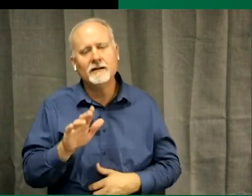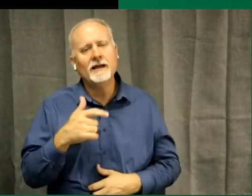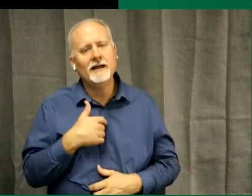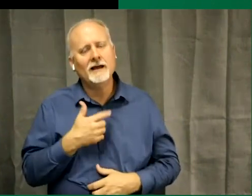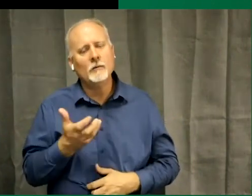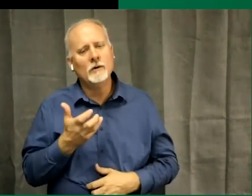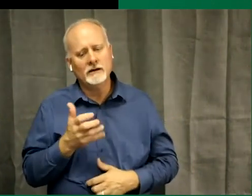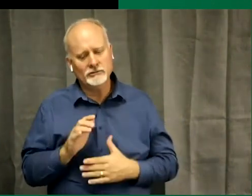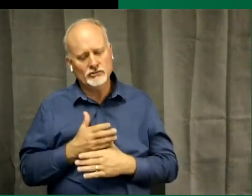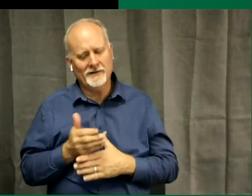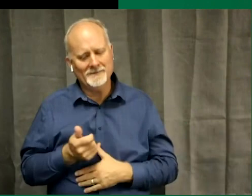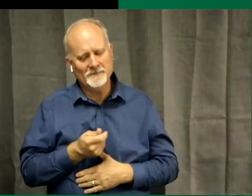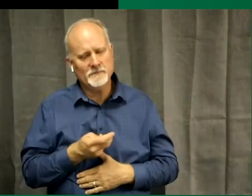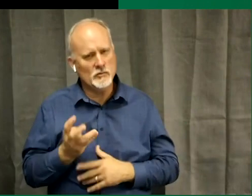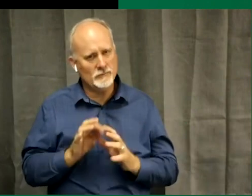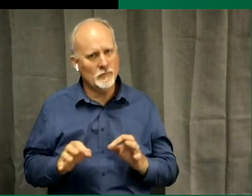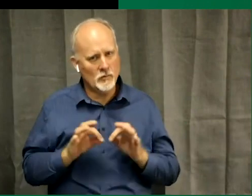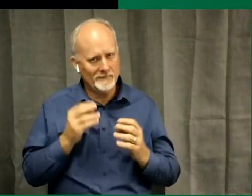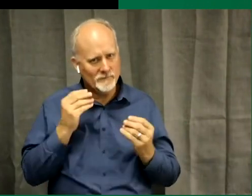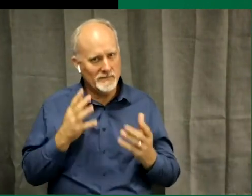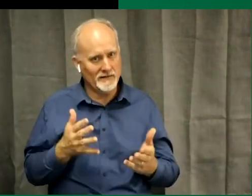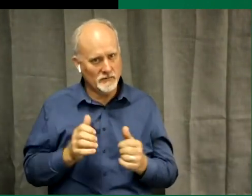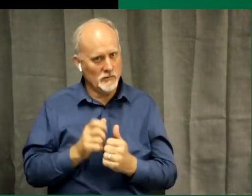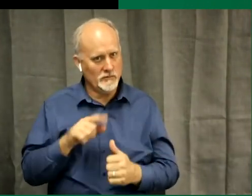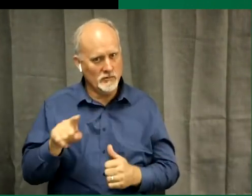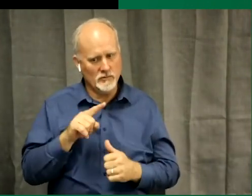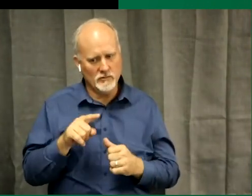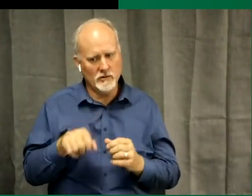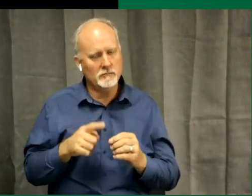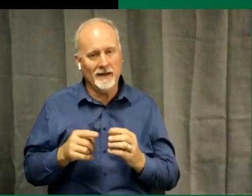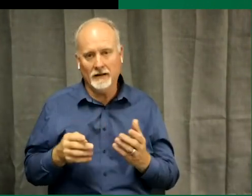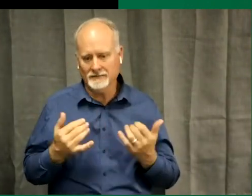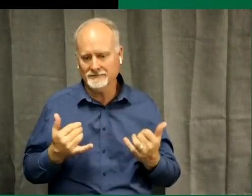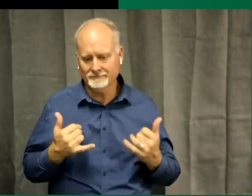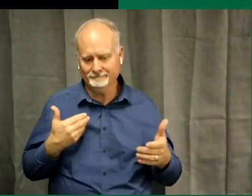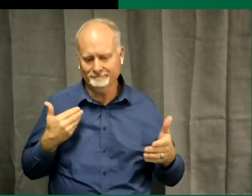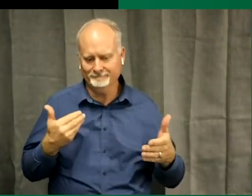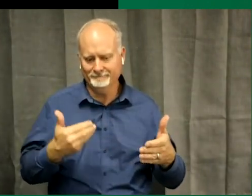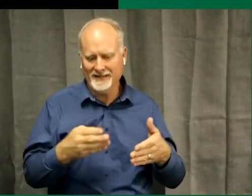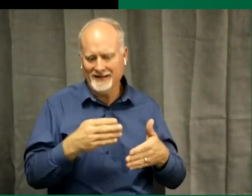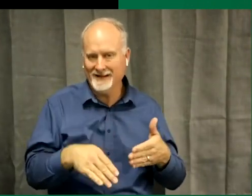few pieces of important information with you about closing out the fall semester but before i do that